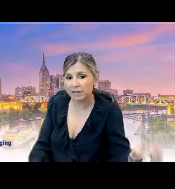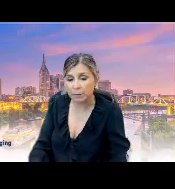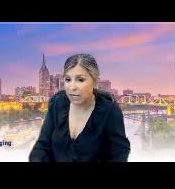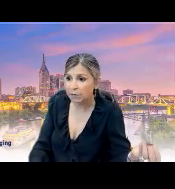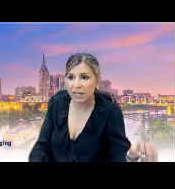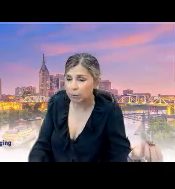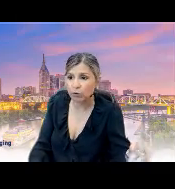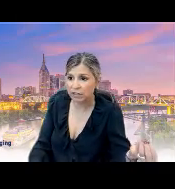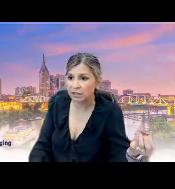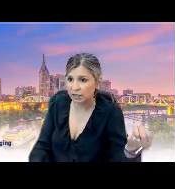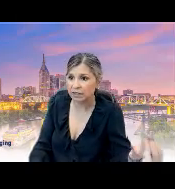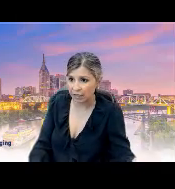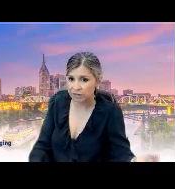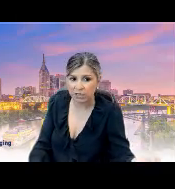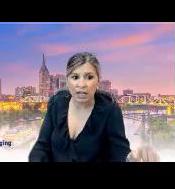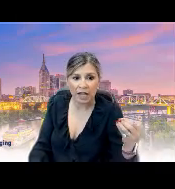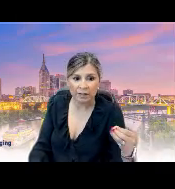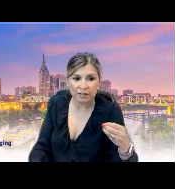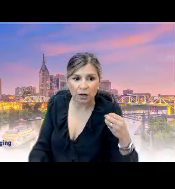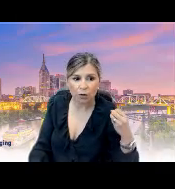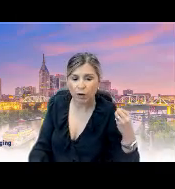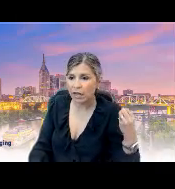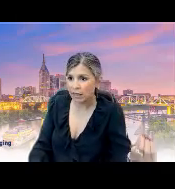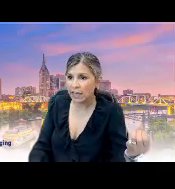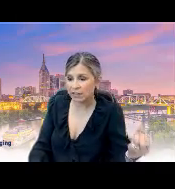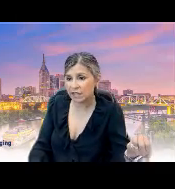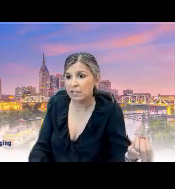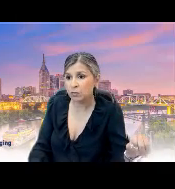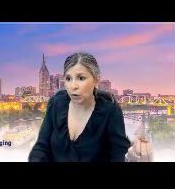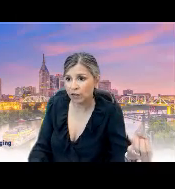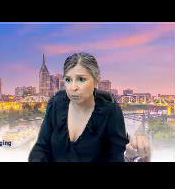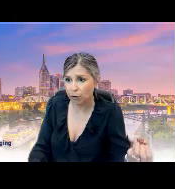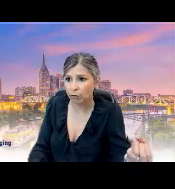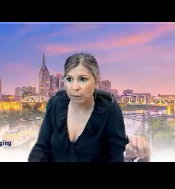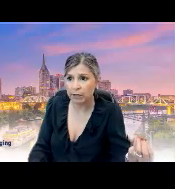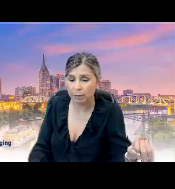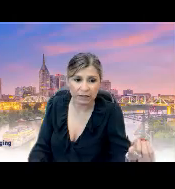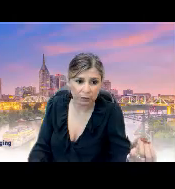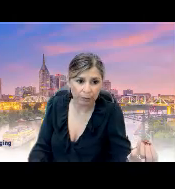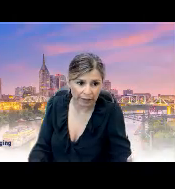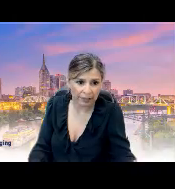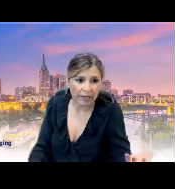But sometimes that person doesn't exist and so that this is where this program comes into play.